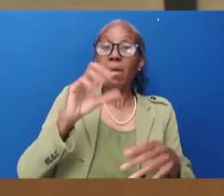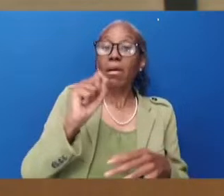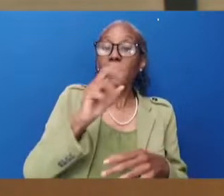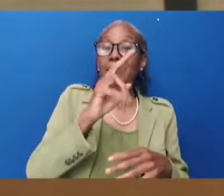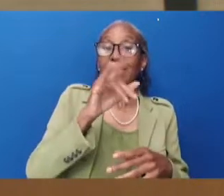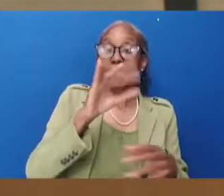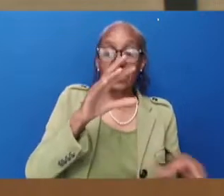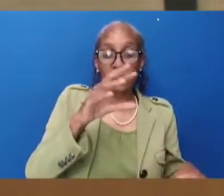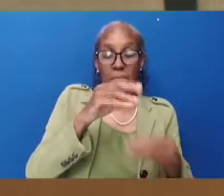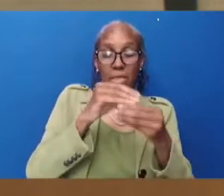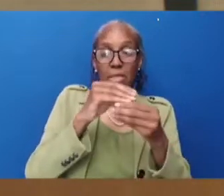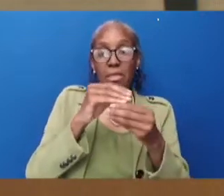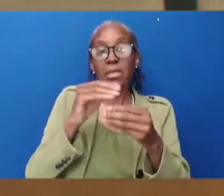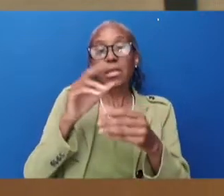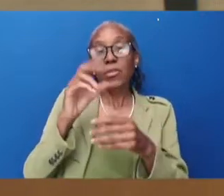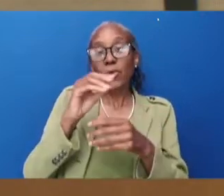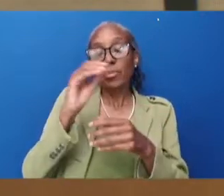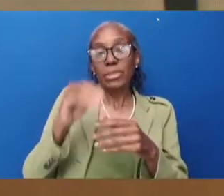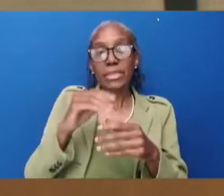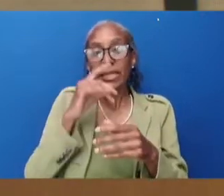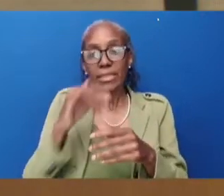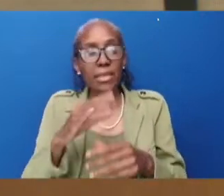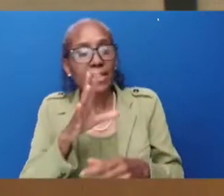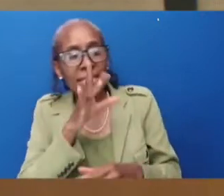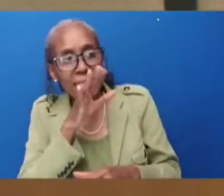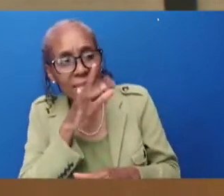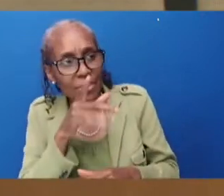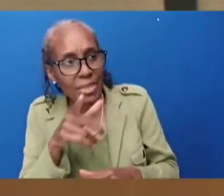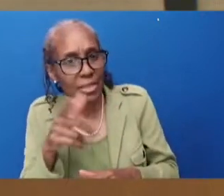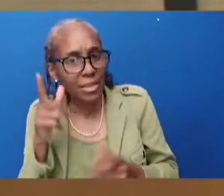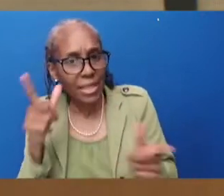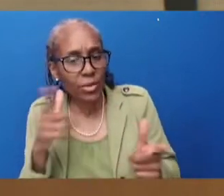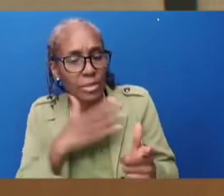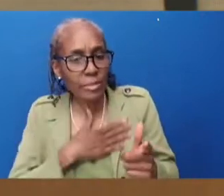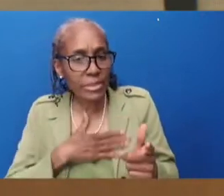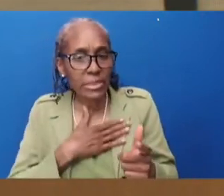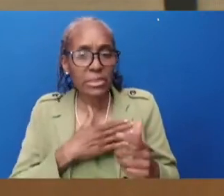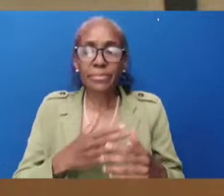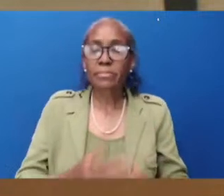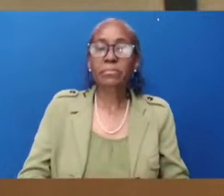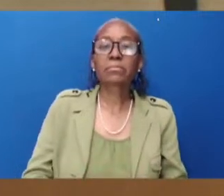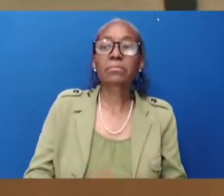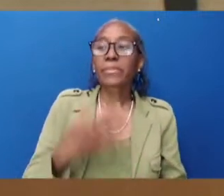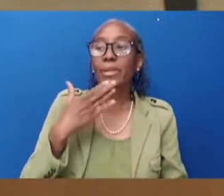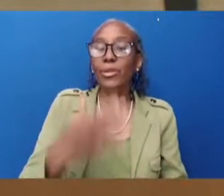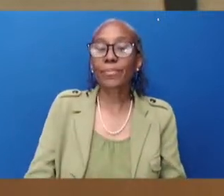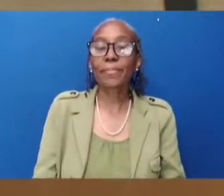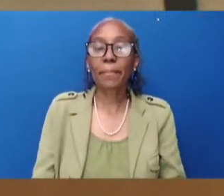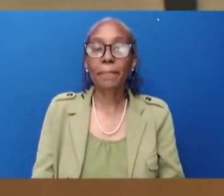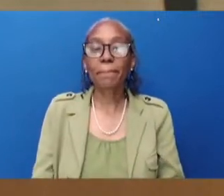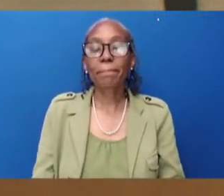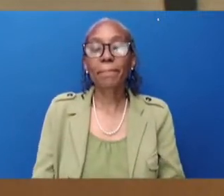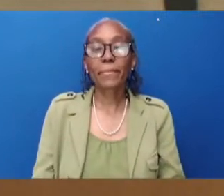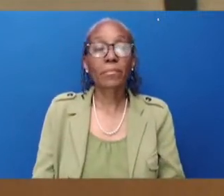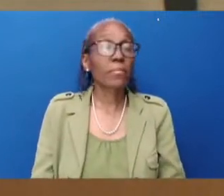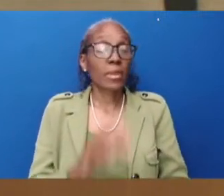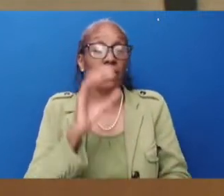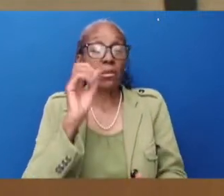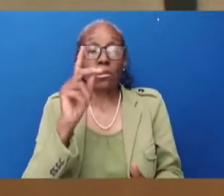INCOME AND THEN THE SUBSIDY FOR